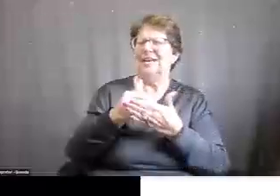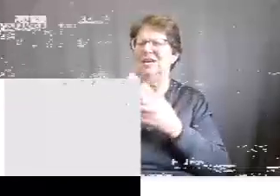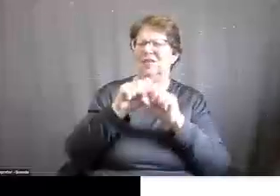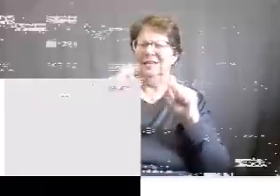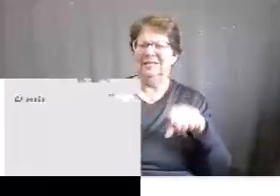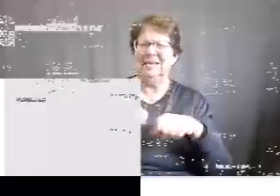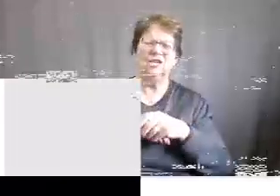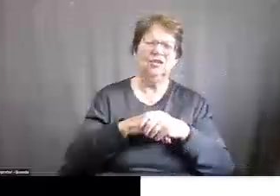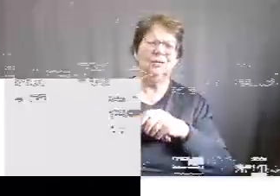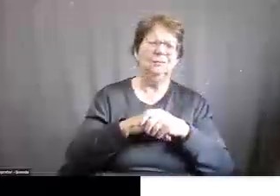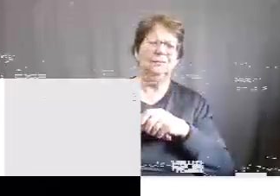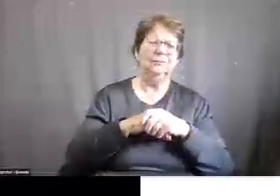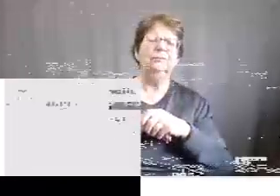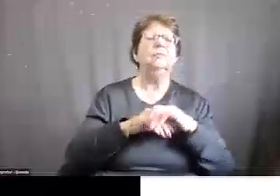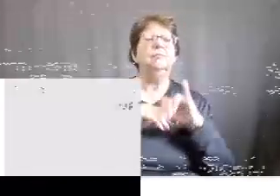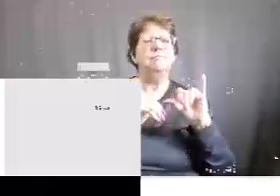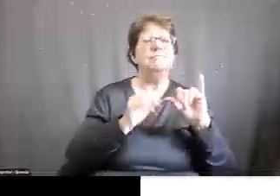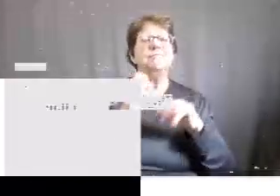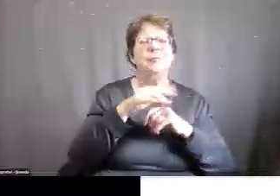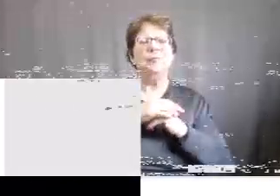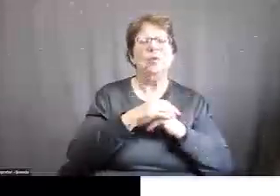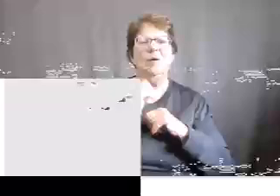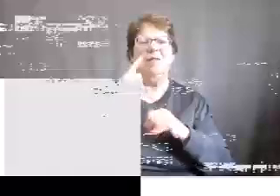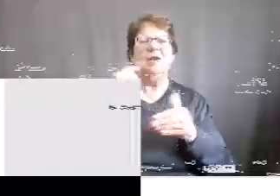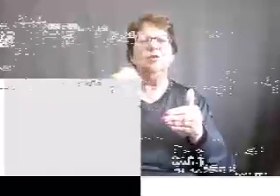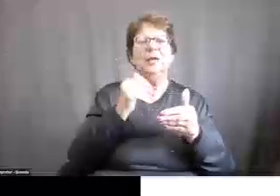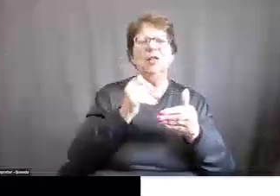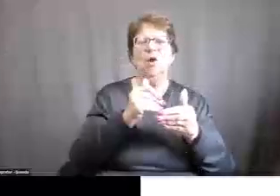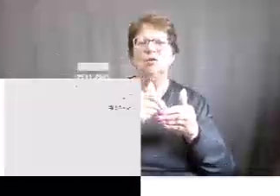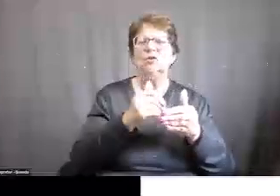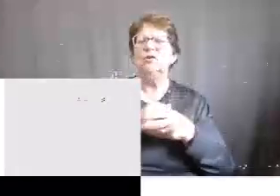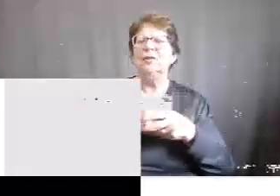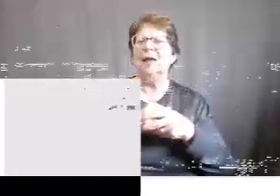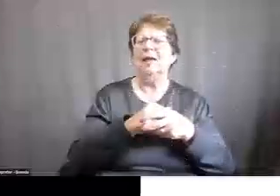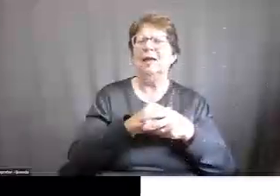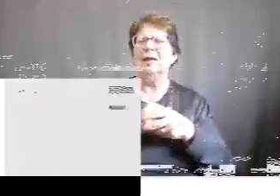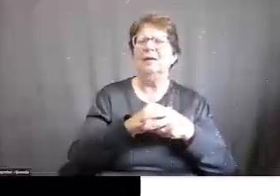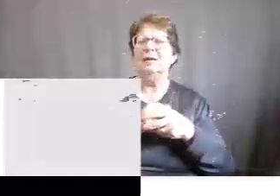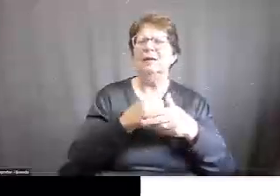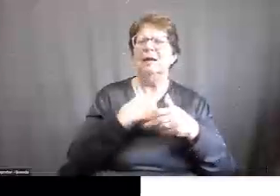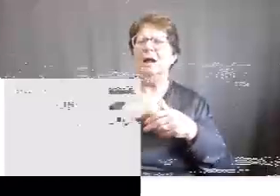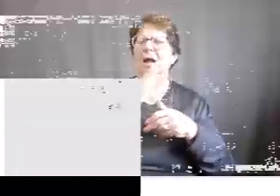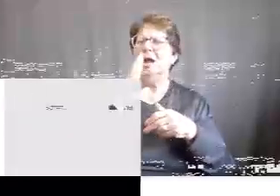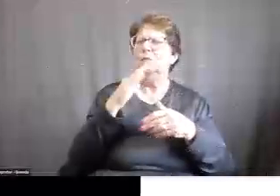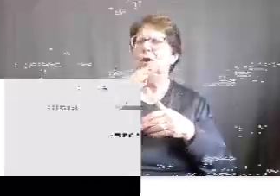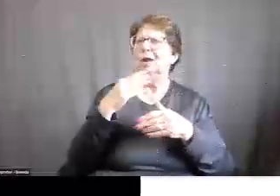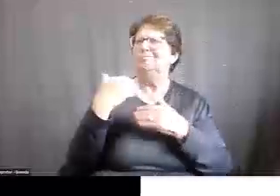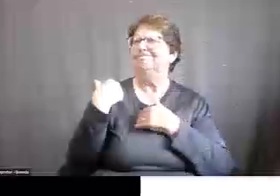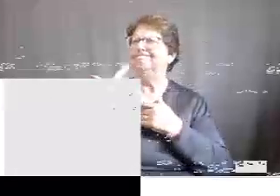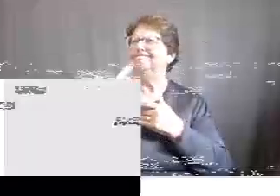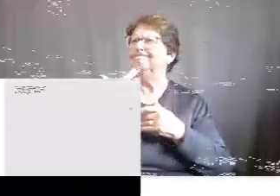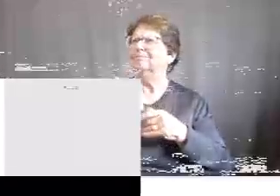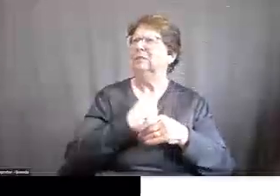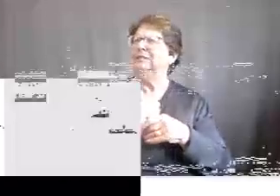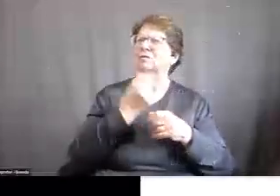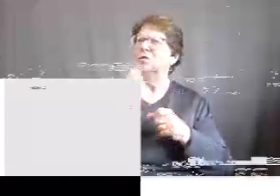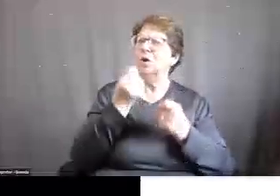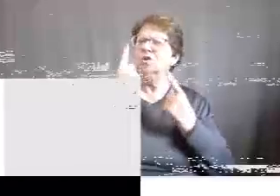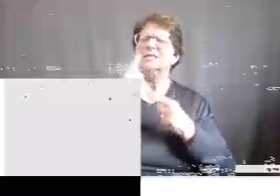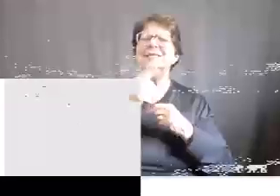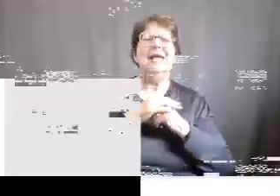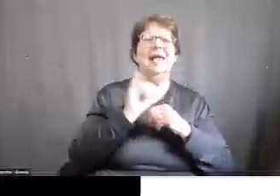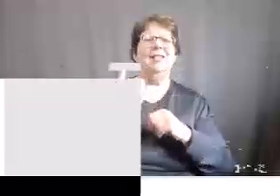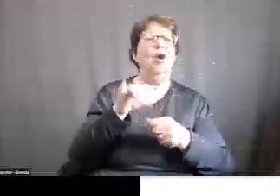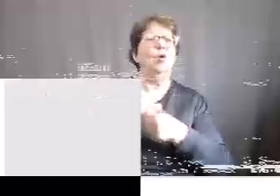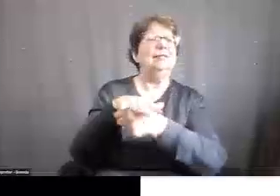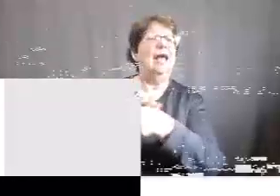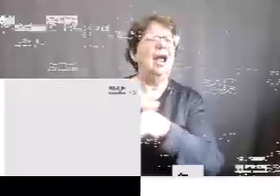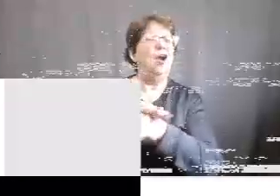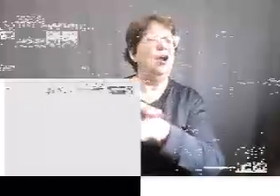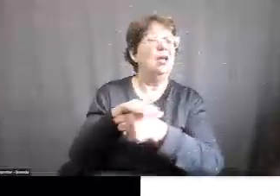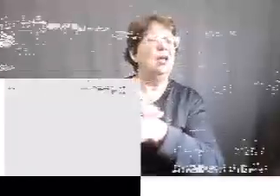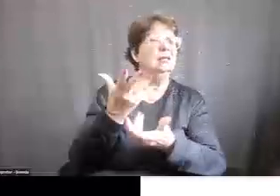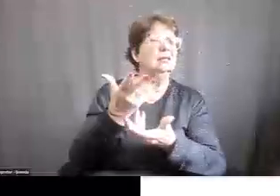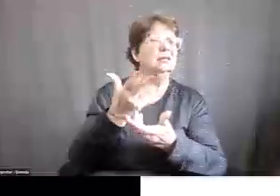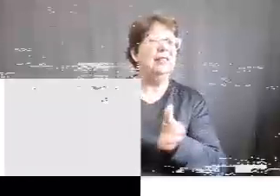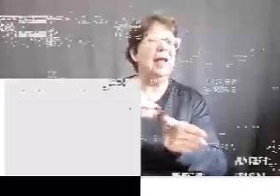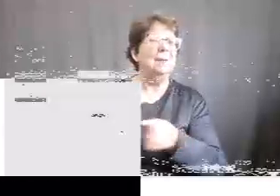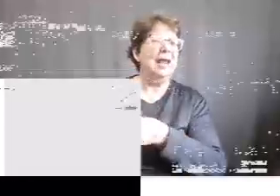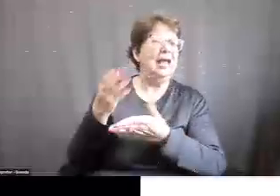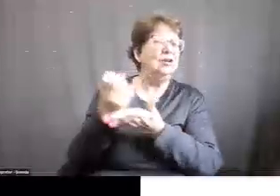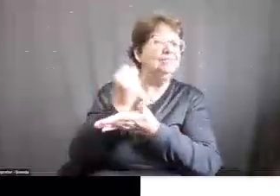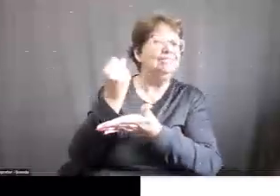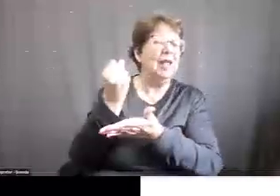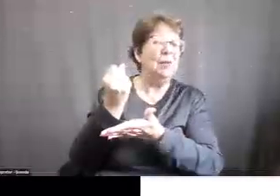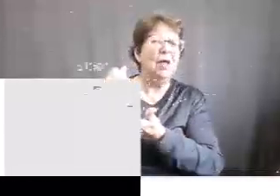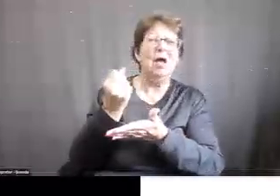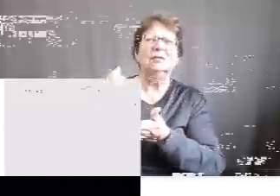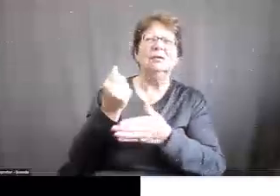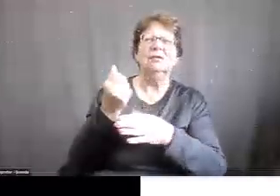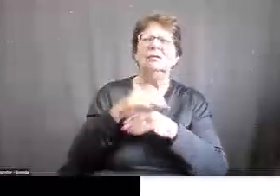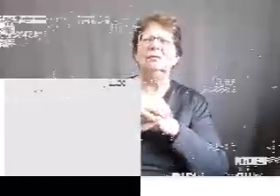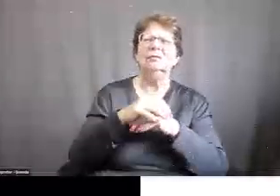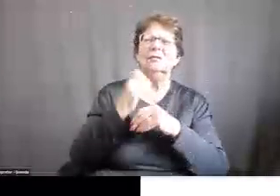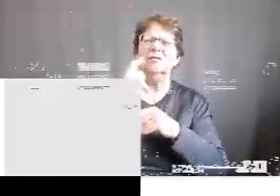Boardroom: All right, I think as we get closer to that, I'll just, take it upon myself to understand what those areas plan to capitalize on for paid parking for riders.